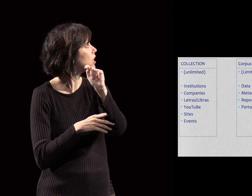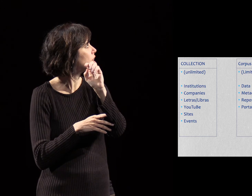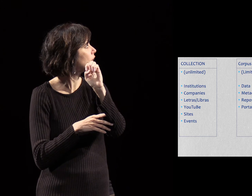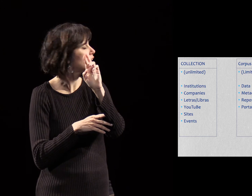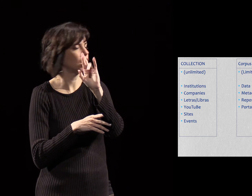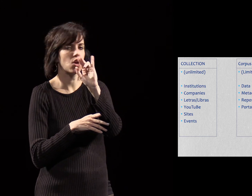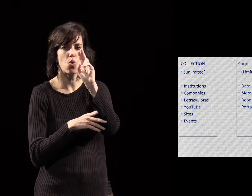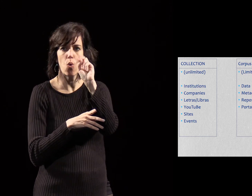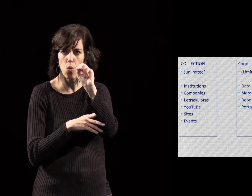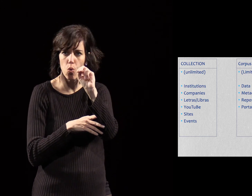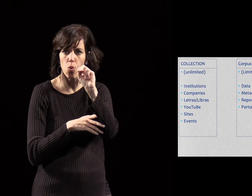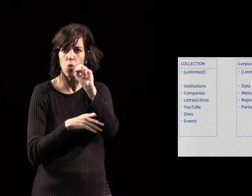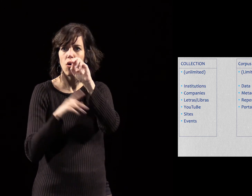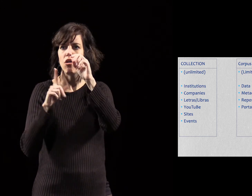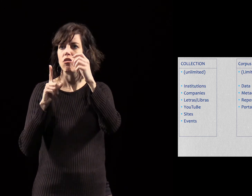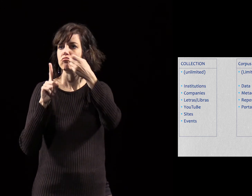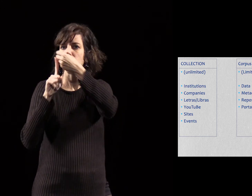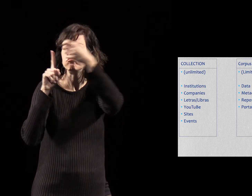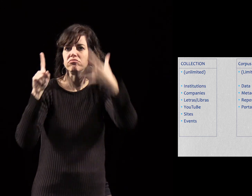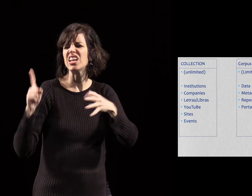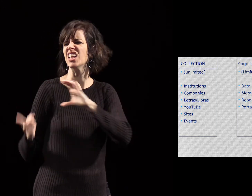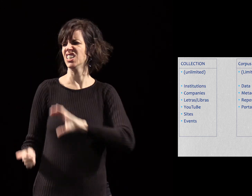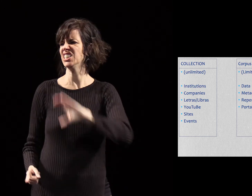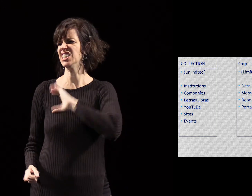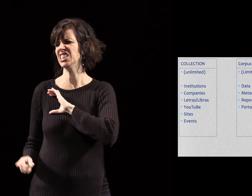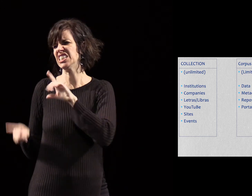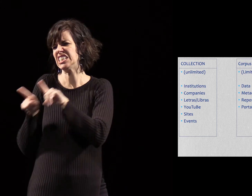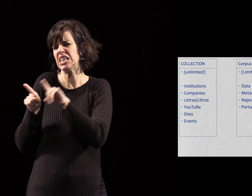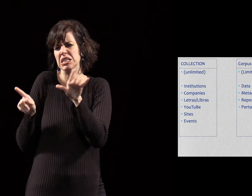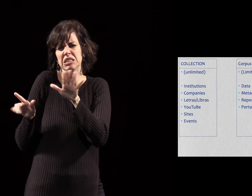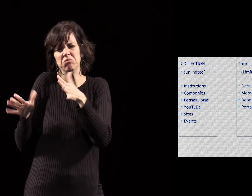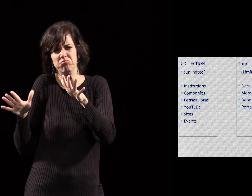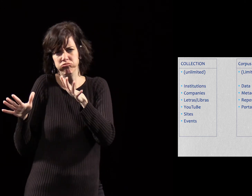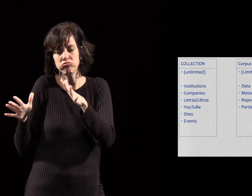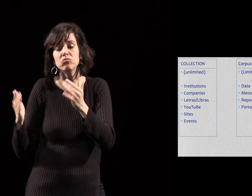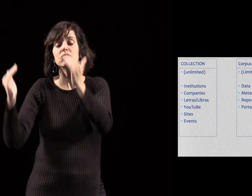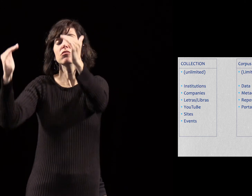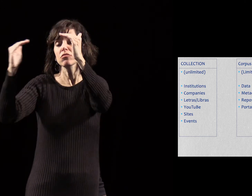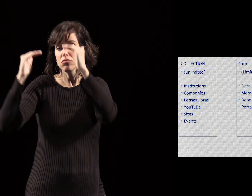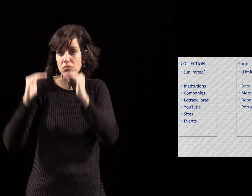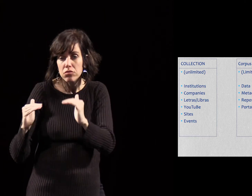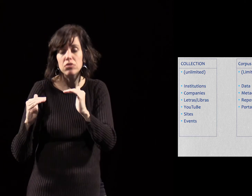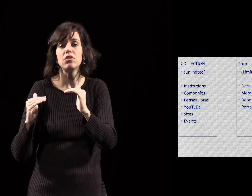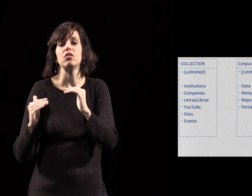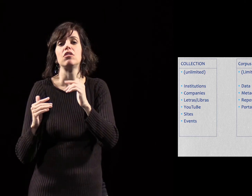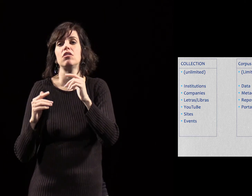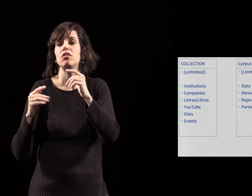The last two, we have criterion, similar to characteristics, per se.